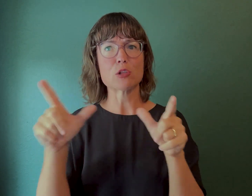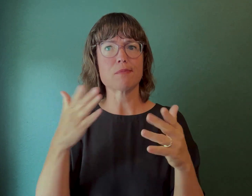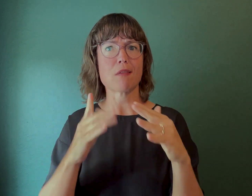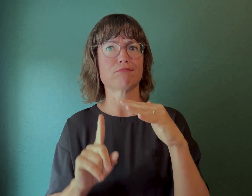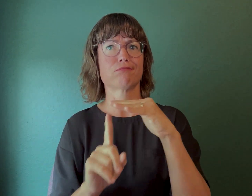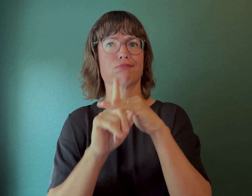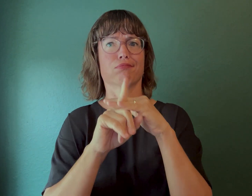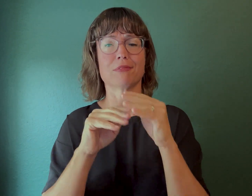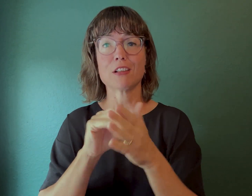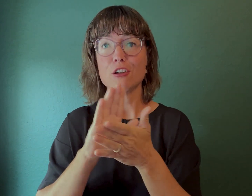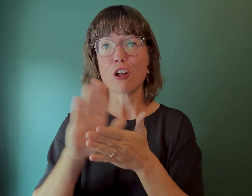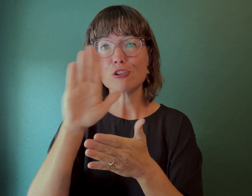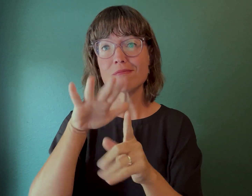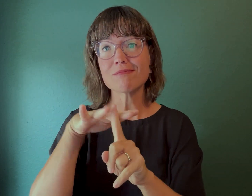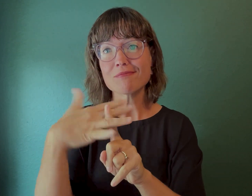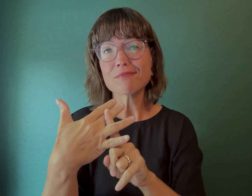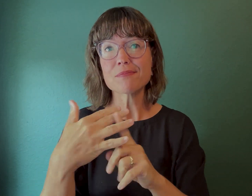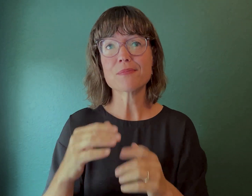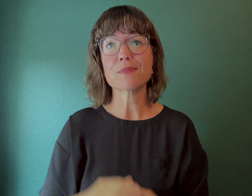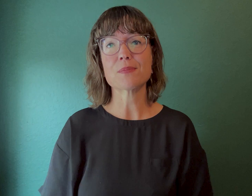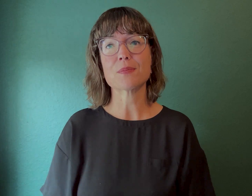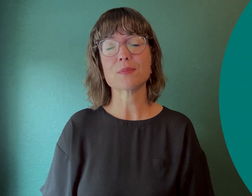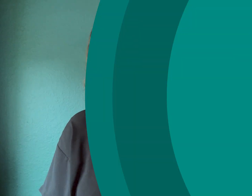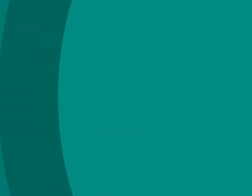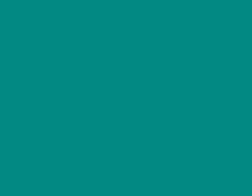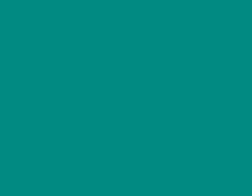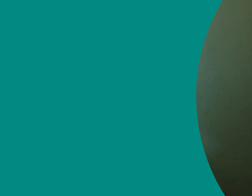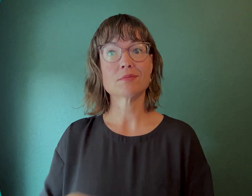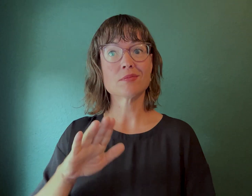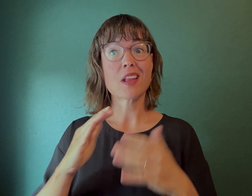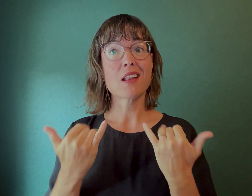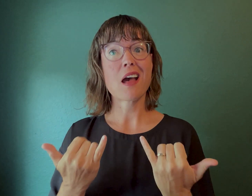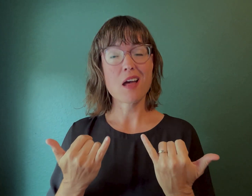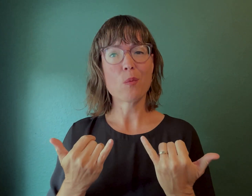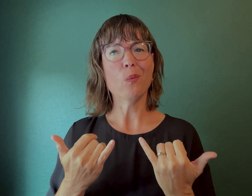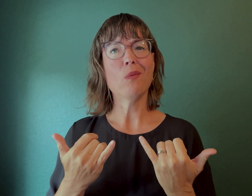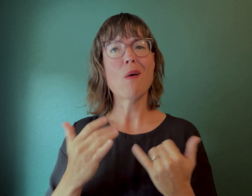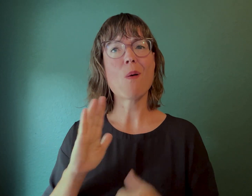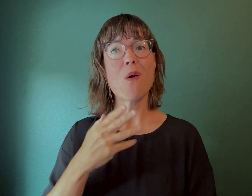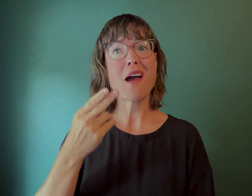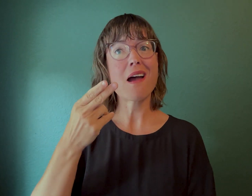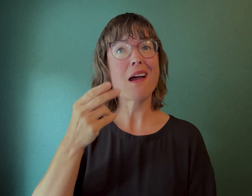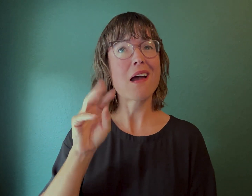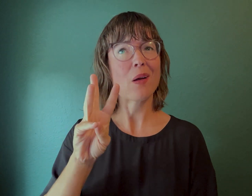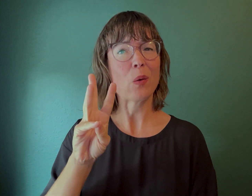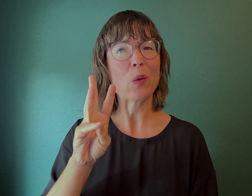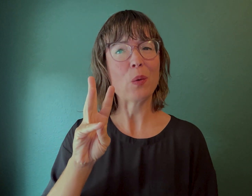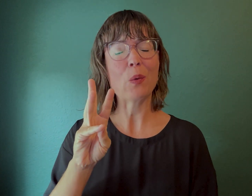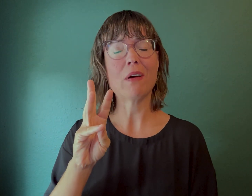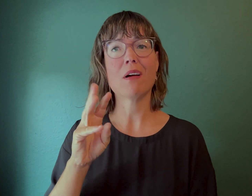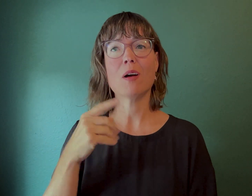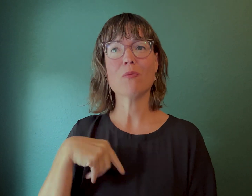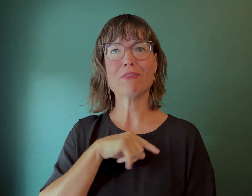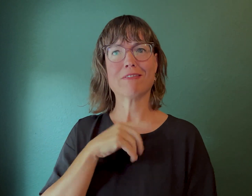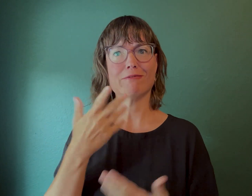and language may surface in a college context. Now for the how.